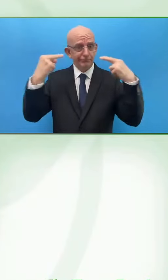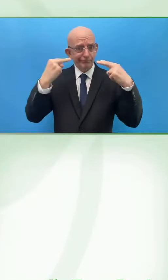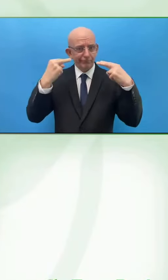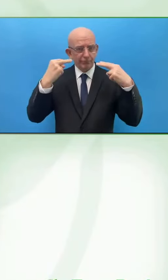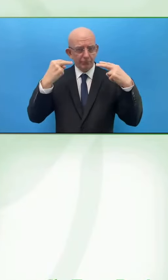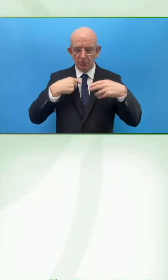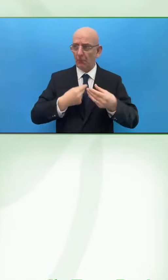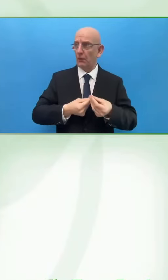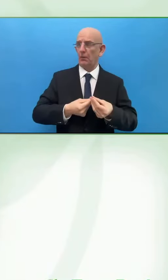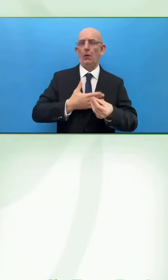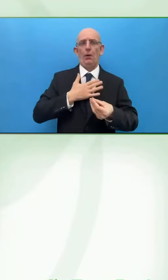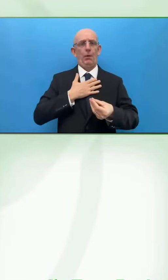I said, what is your message for others?